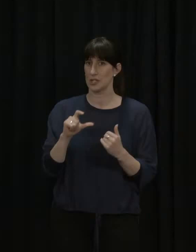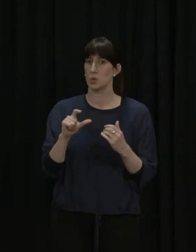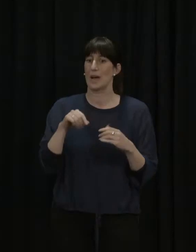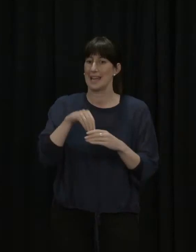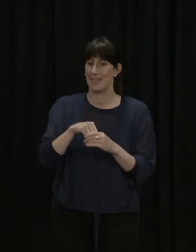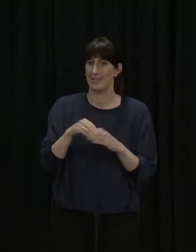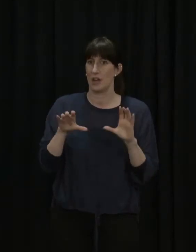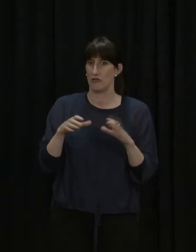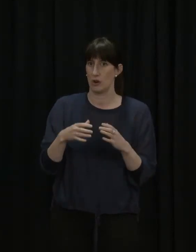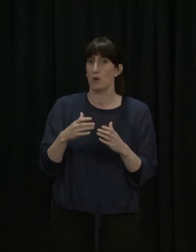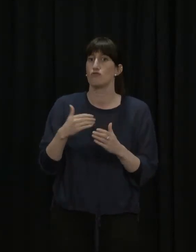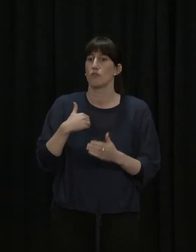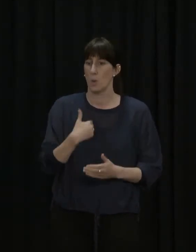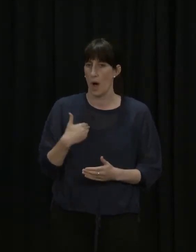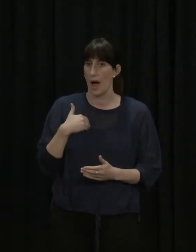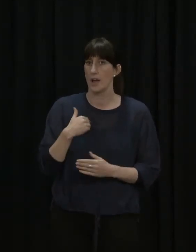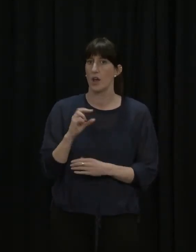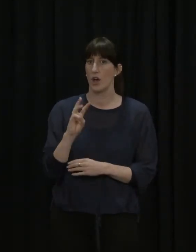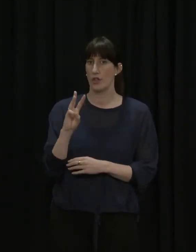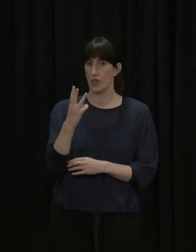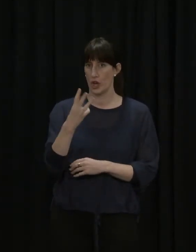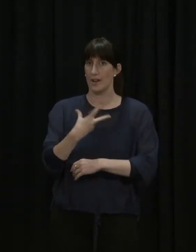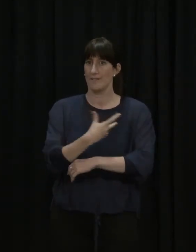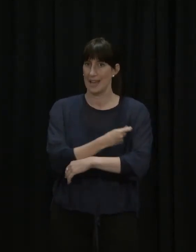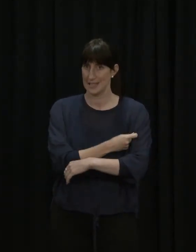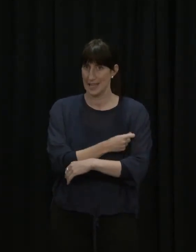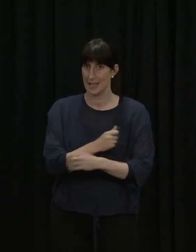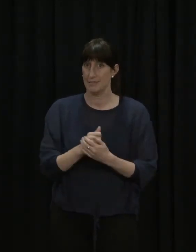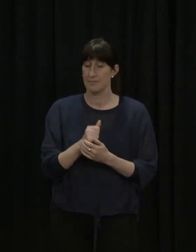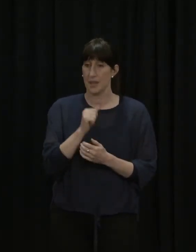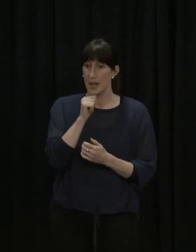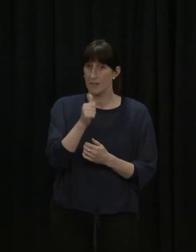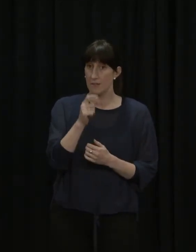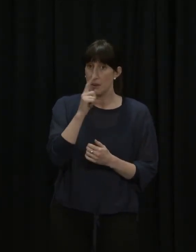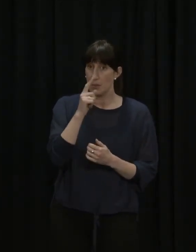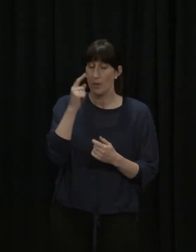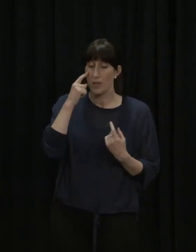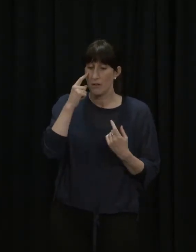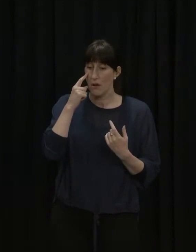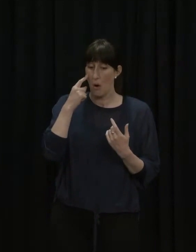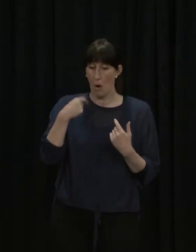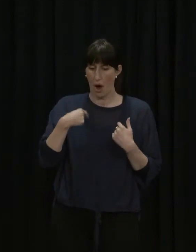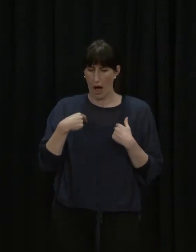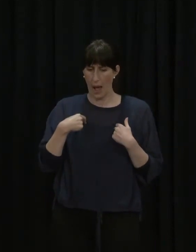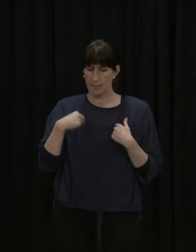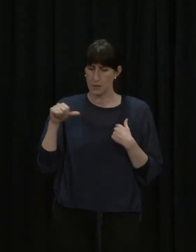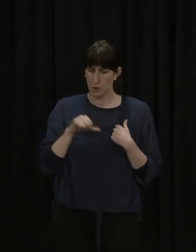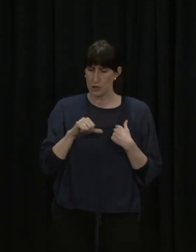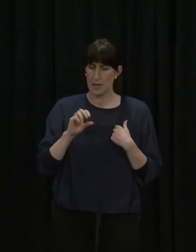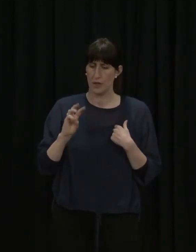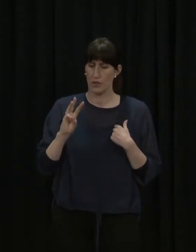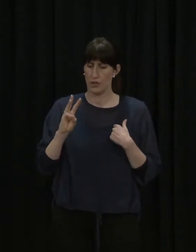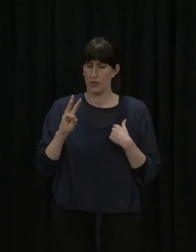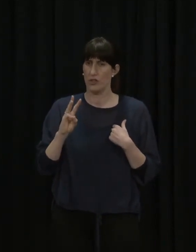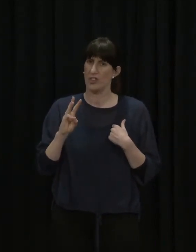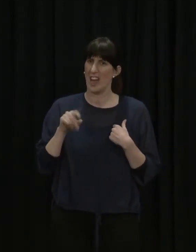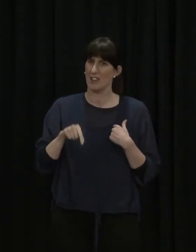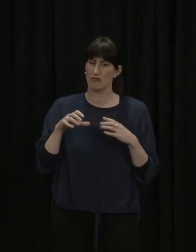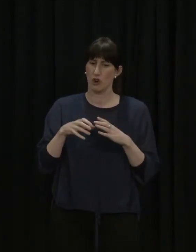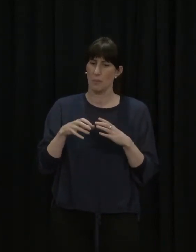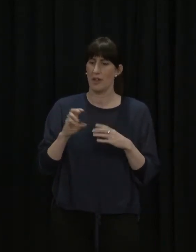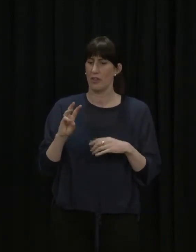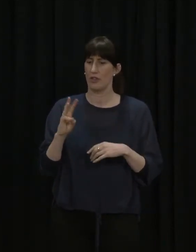of the conditions that are